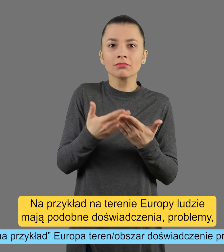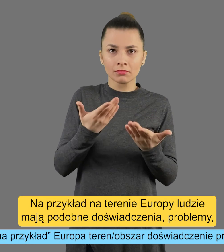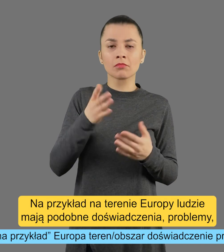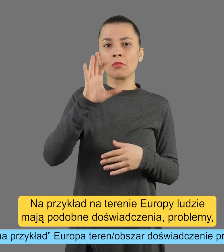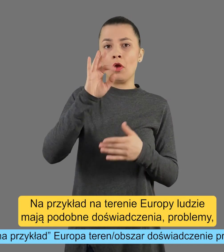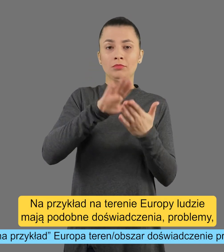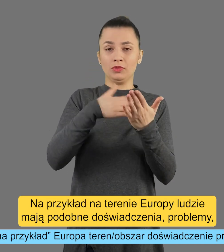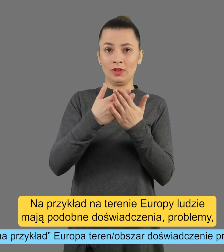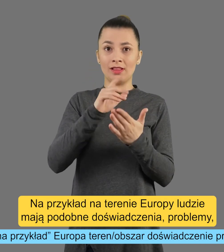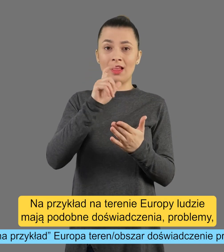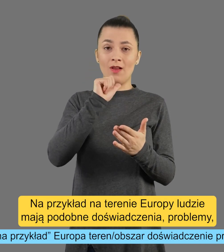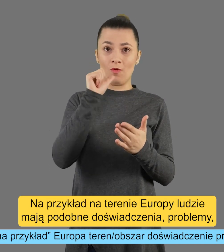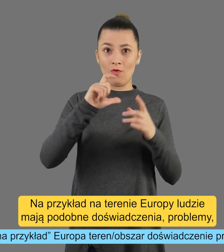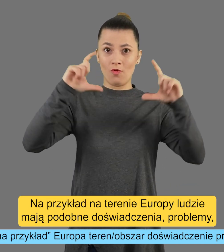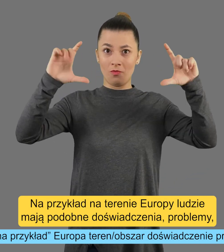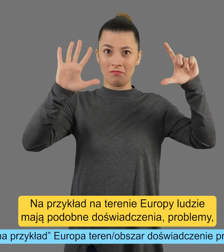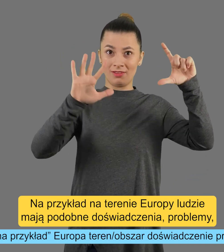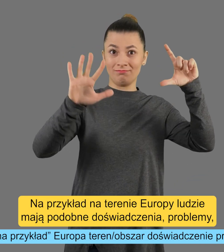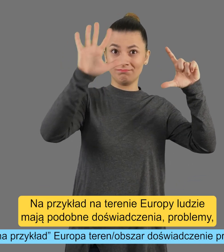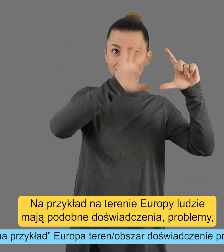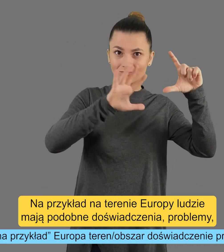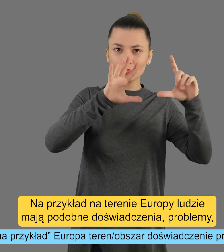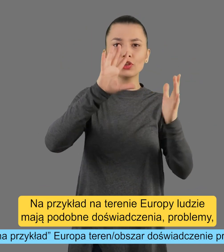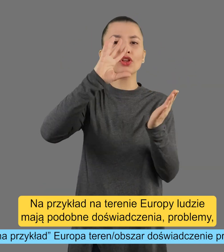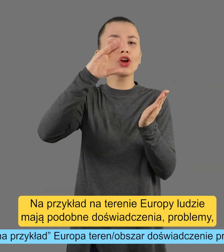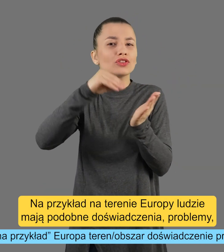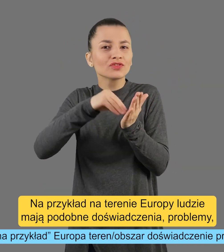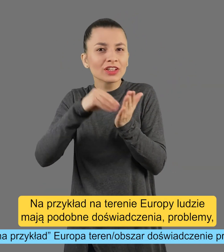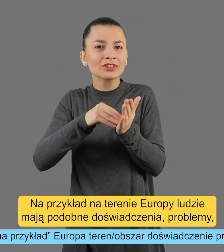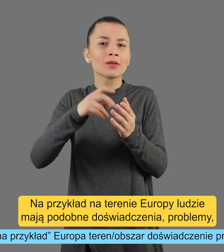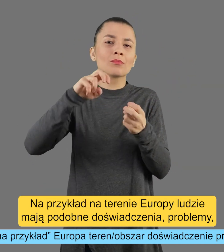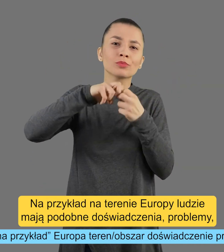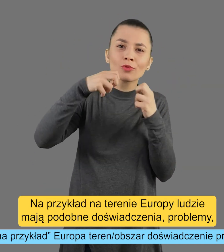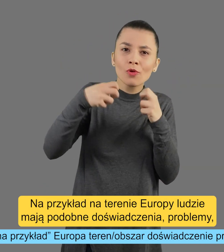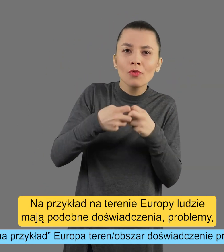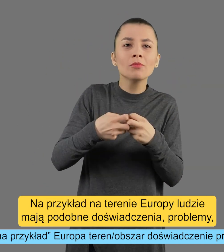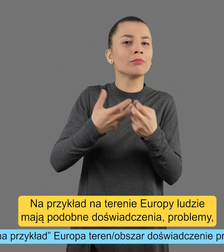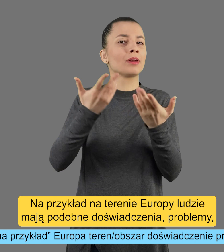For example, within Europe, people have similar experiences, problems,